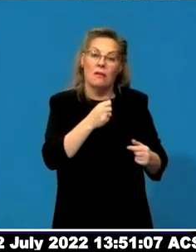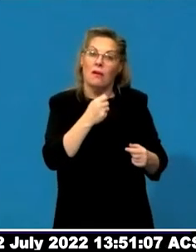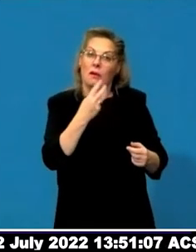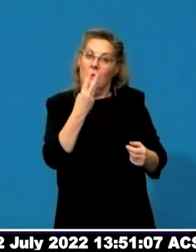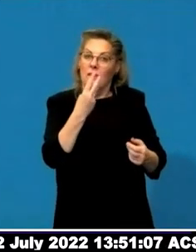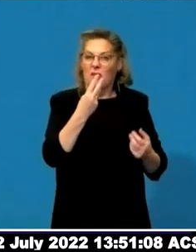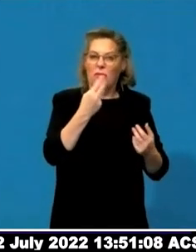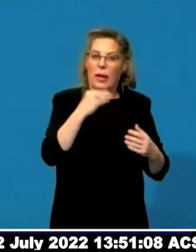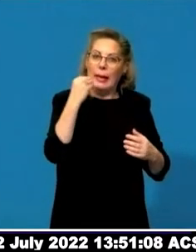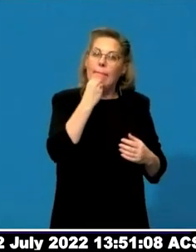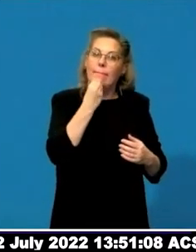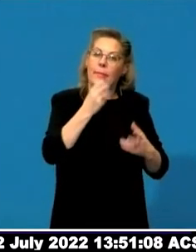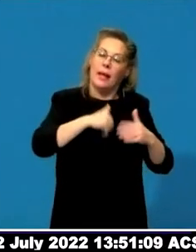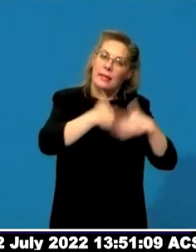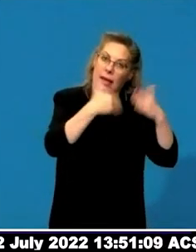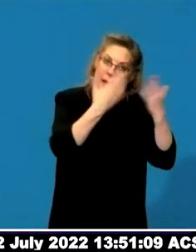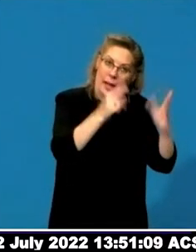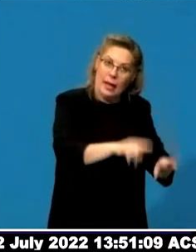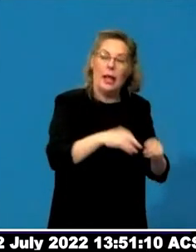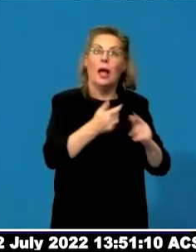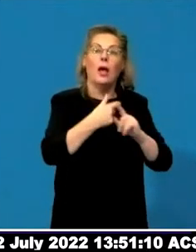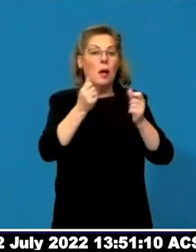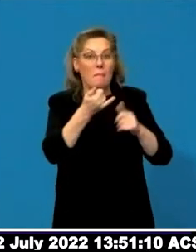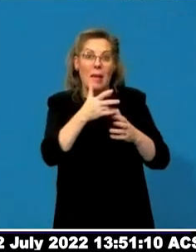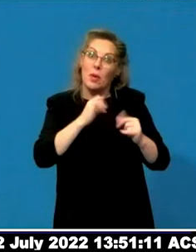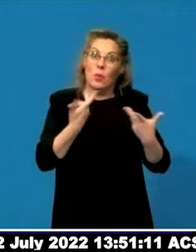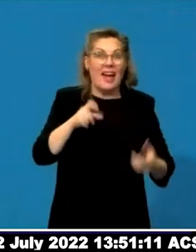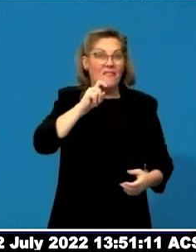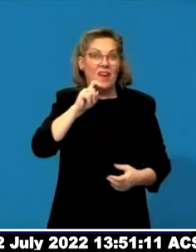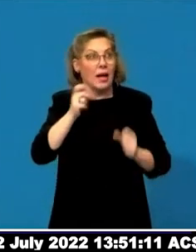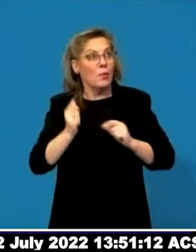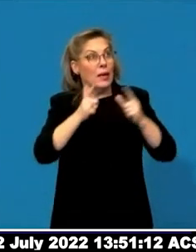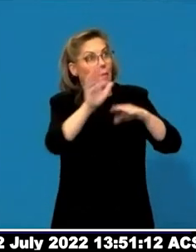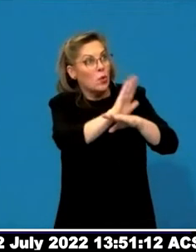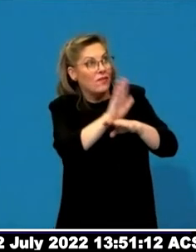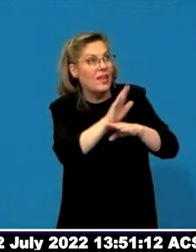but the focus of that is having them in town where they can get the therapy every day.